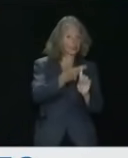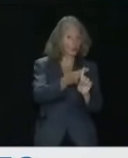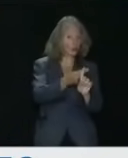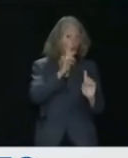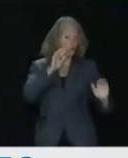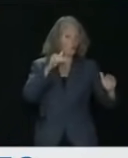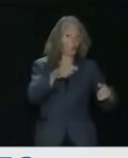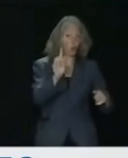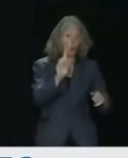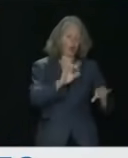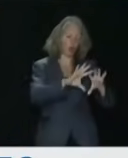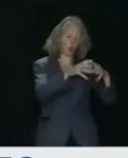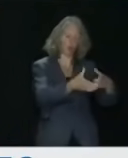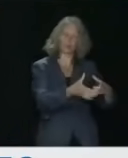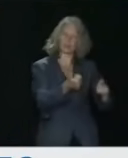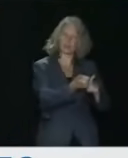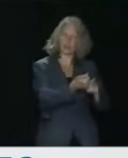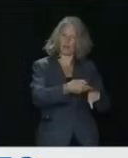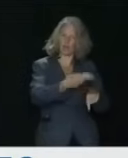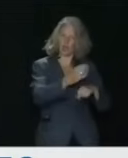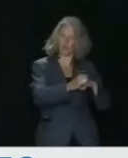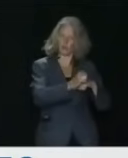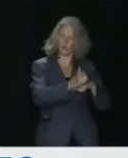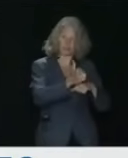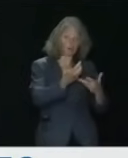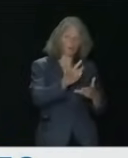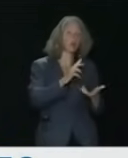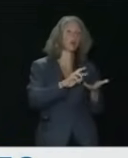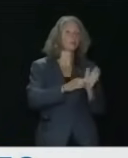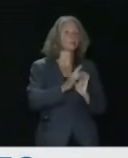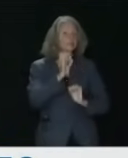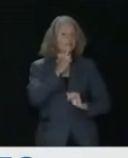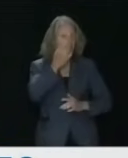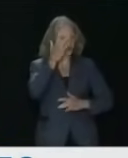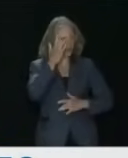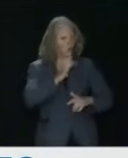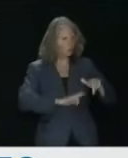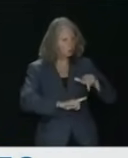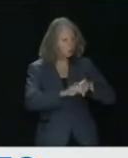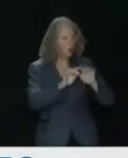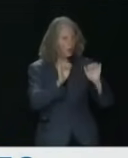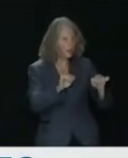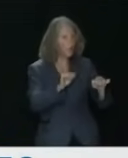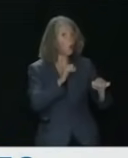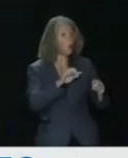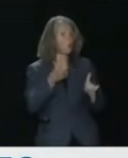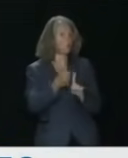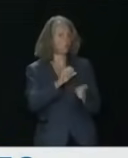NACI RECOMMENDS THAT PRIORITY FOR SECOND DOSES SHOULD BE GIVEN